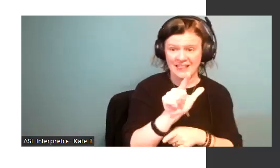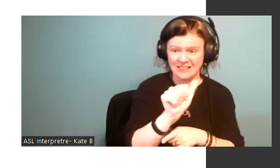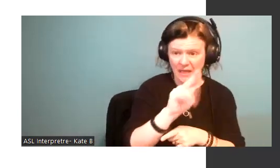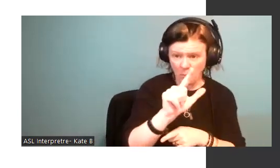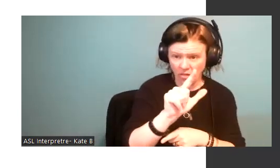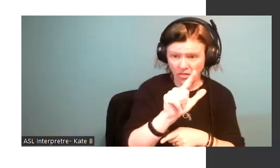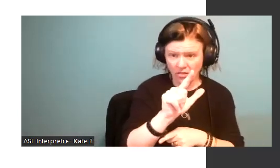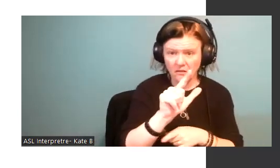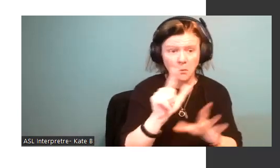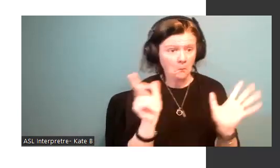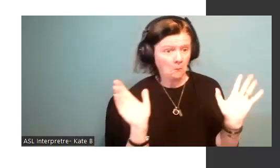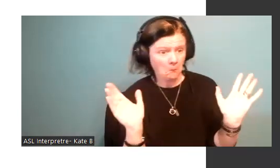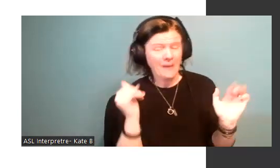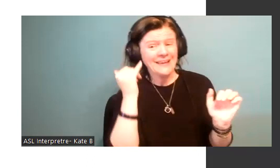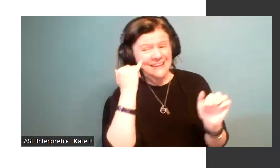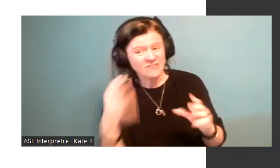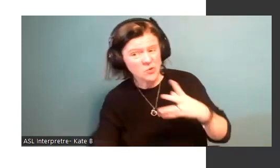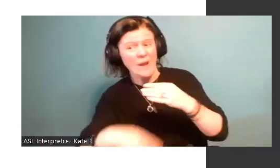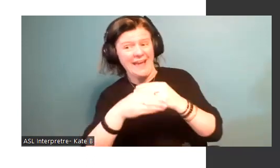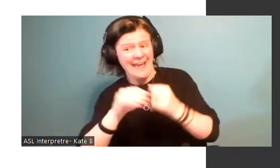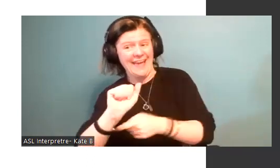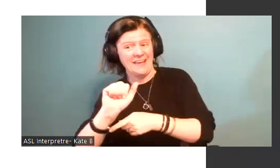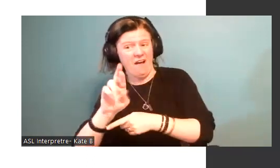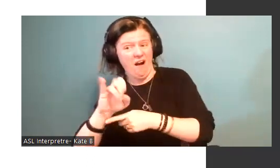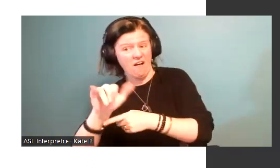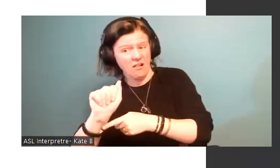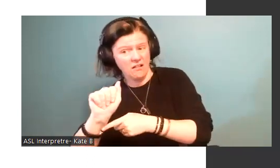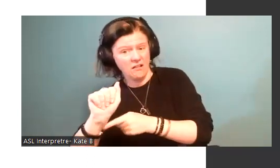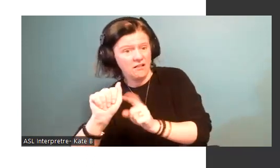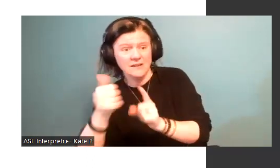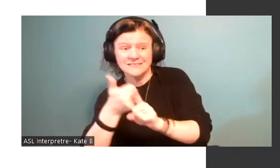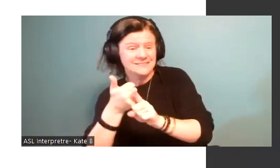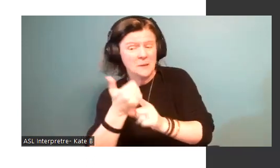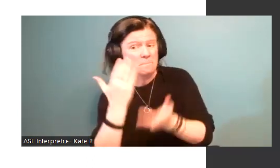I was alluding to earlier, if you have a button